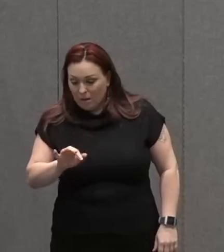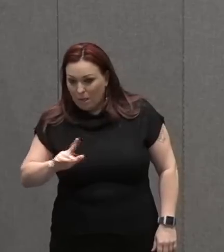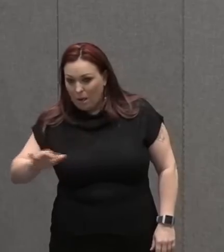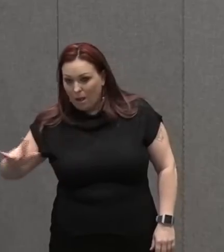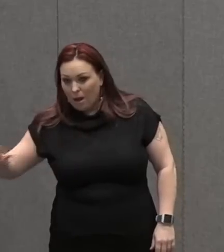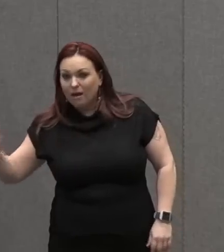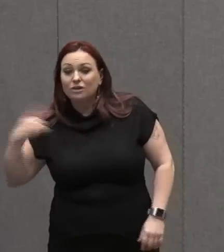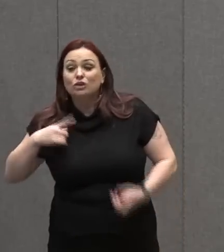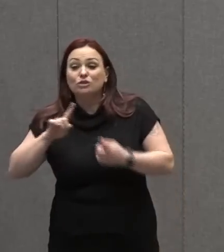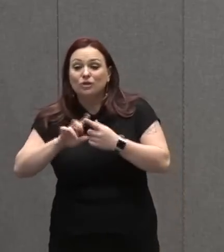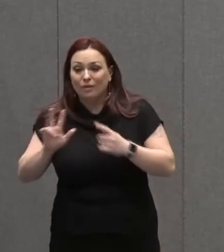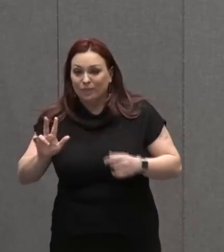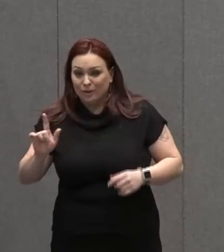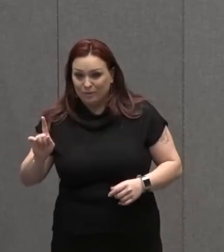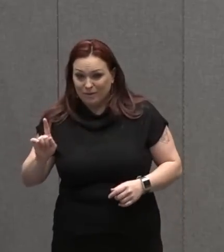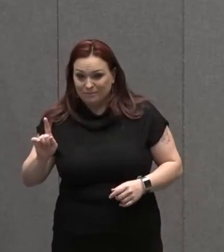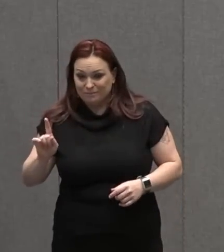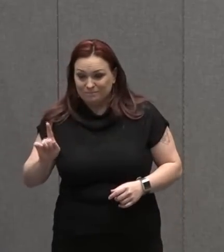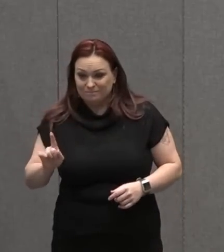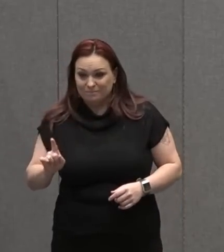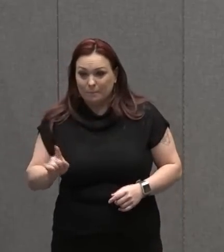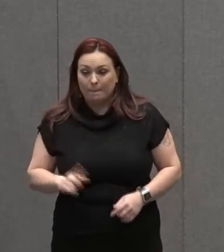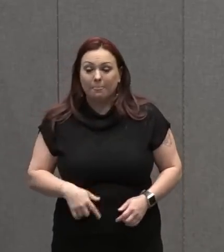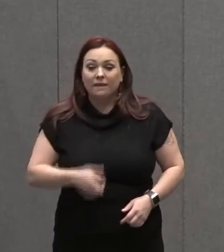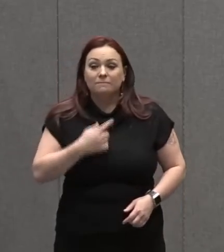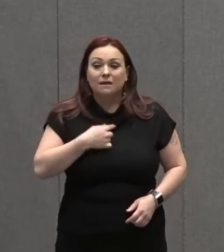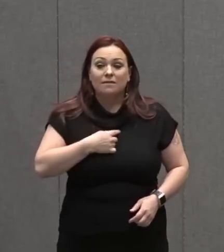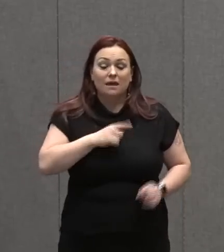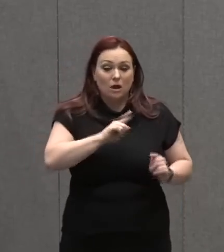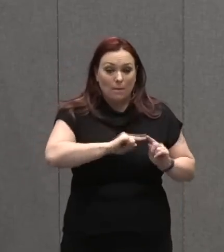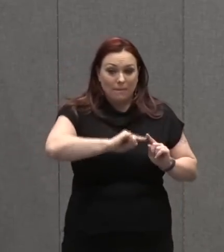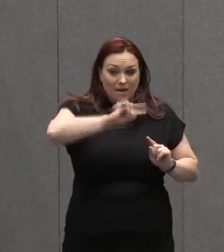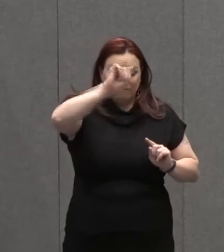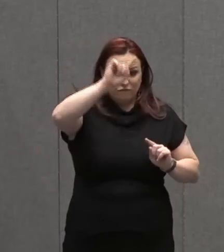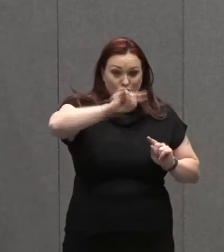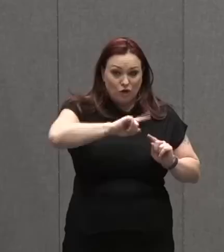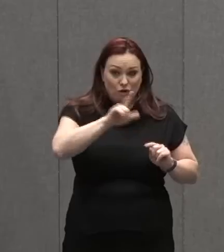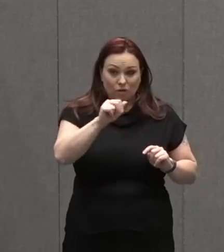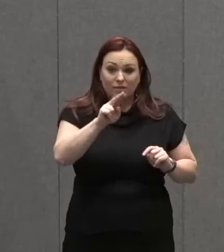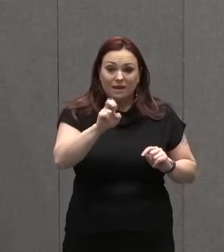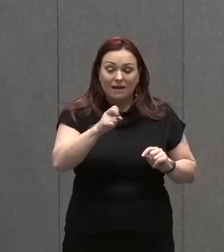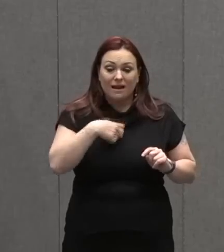Then on my vertical line here, I have a title that says rain